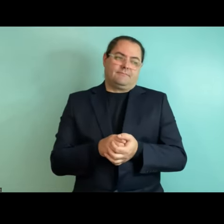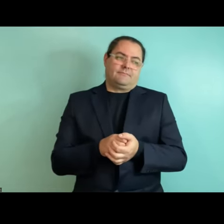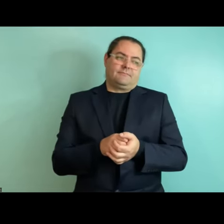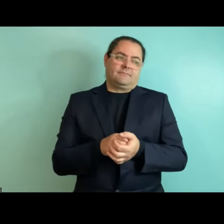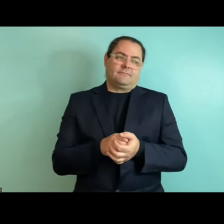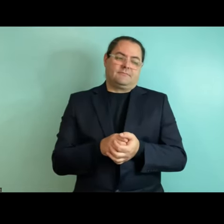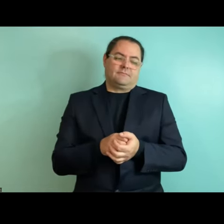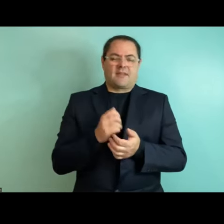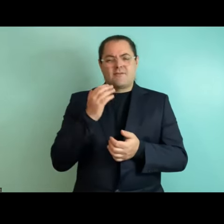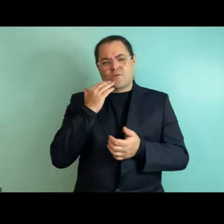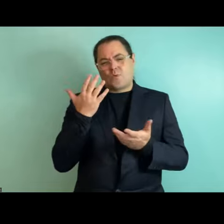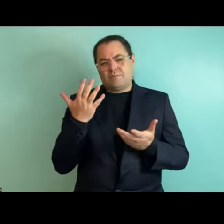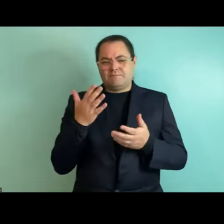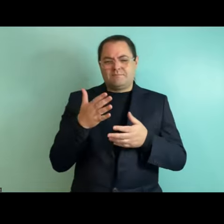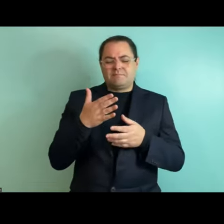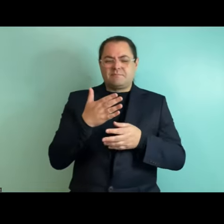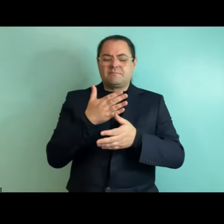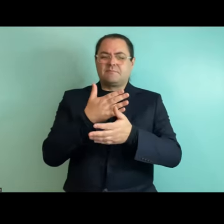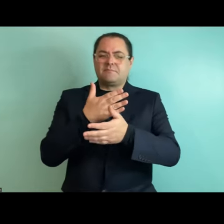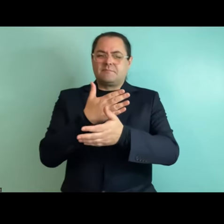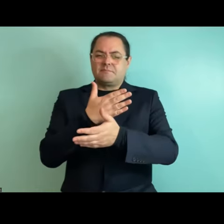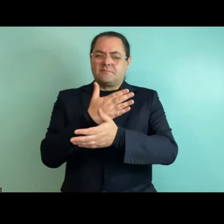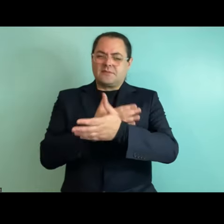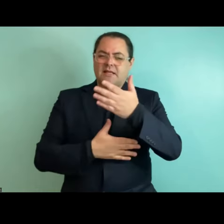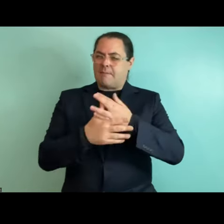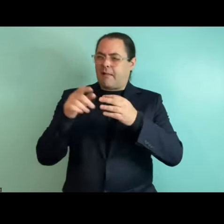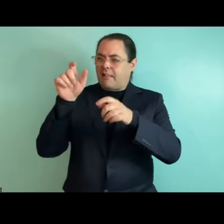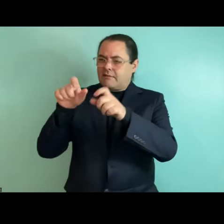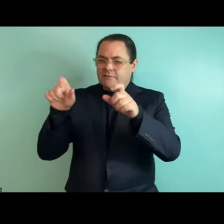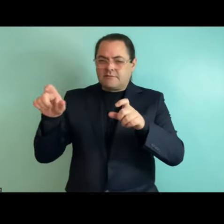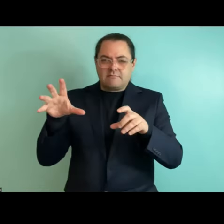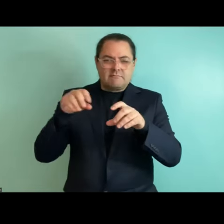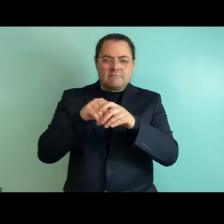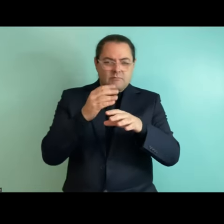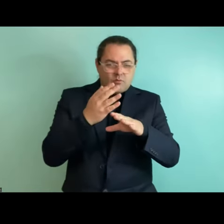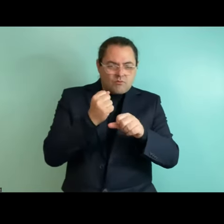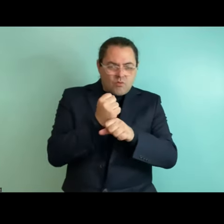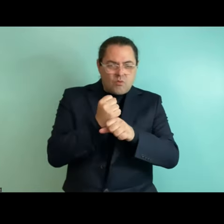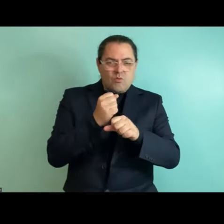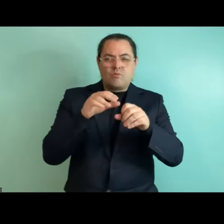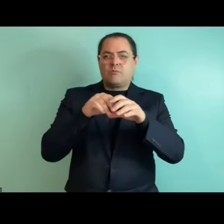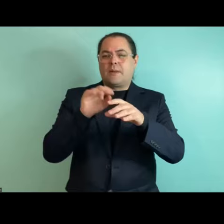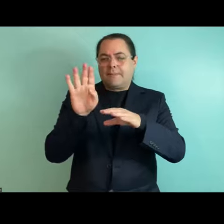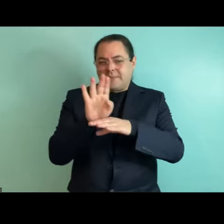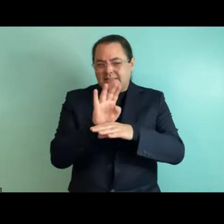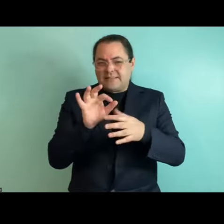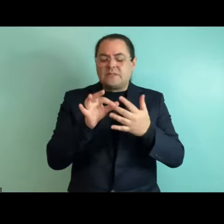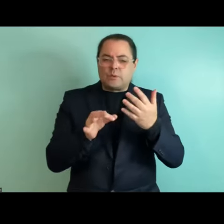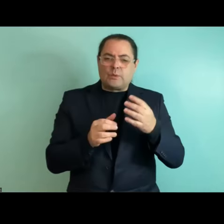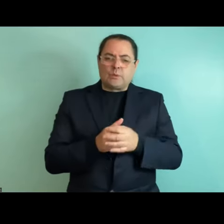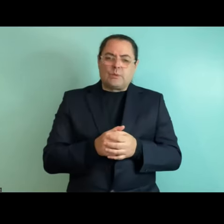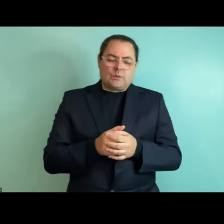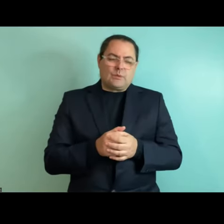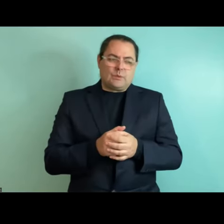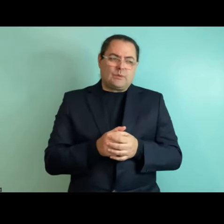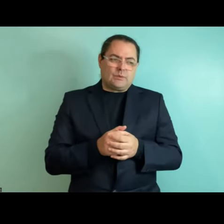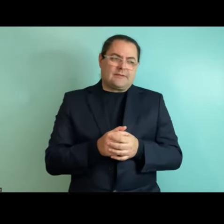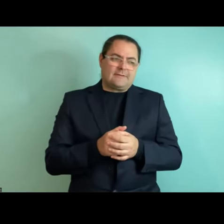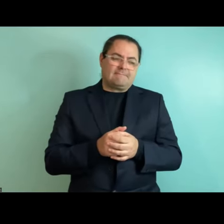disability is very interesting. 11:45:22 I mean to say that we have over a